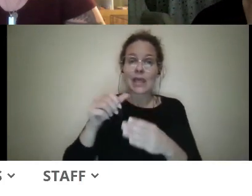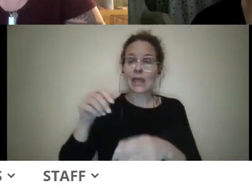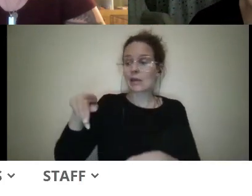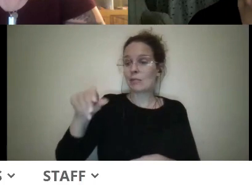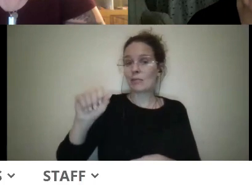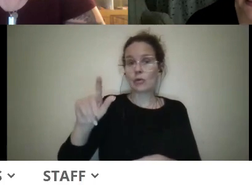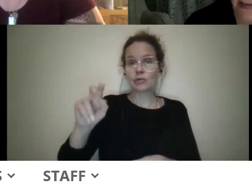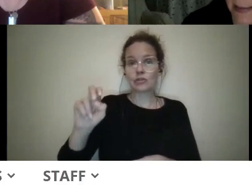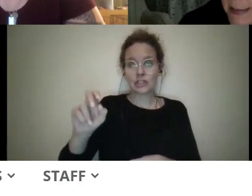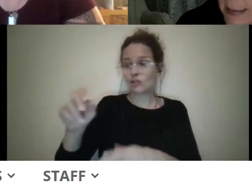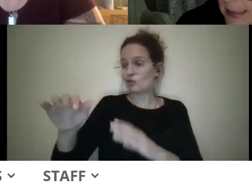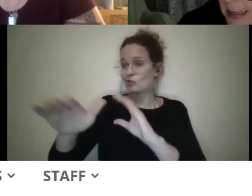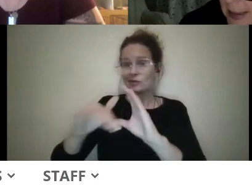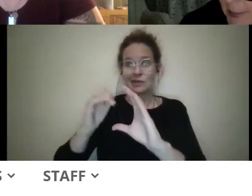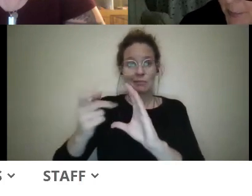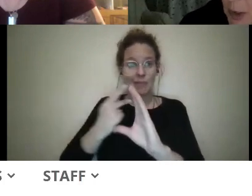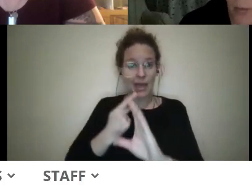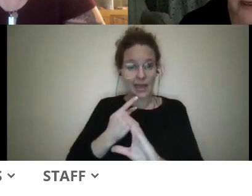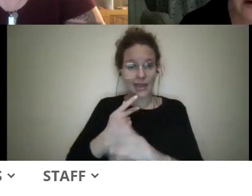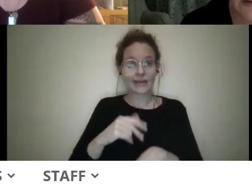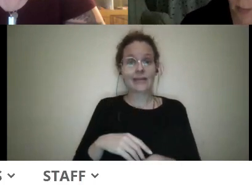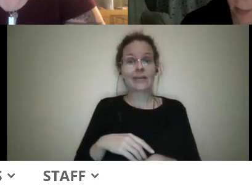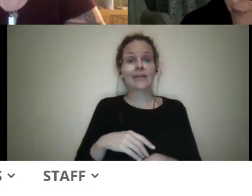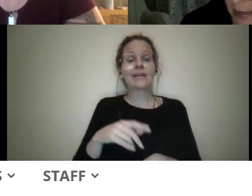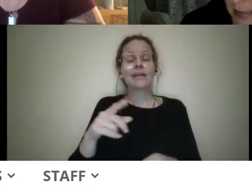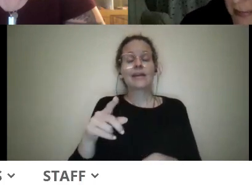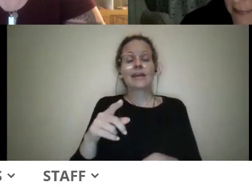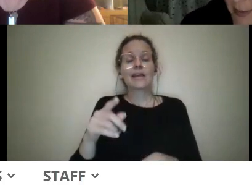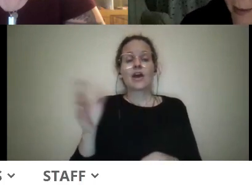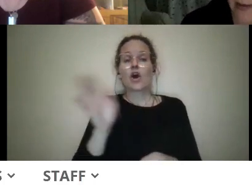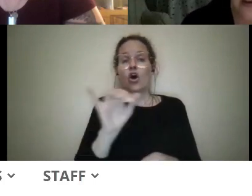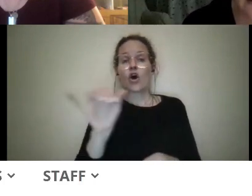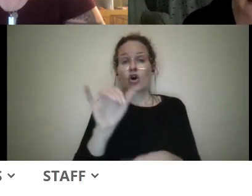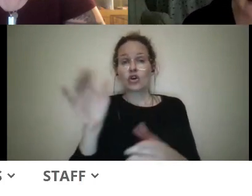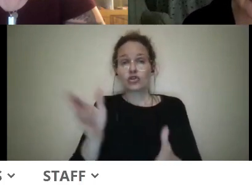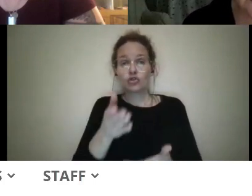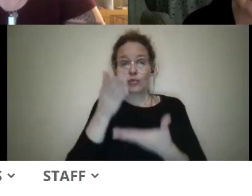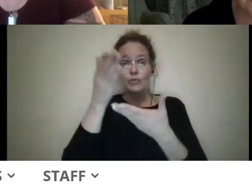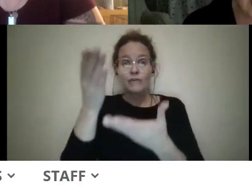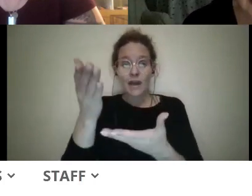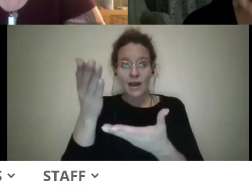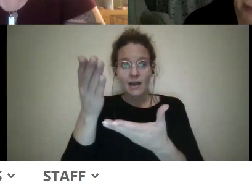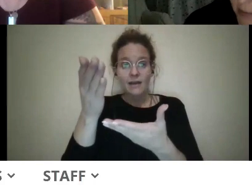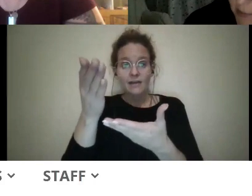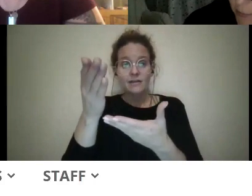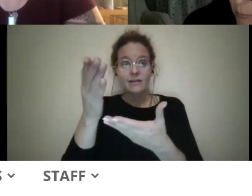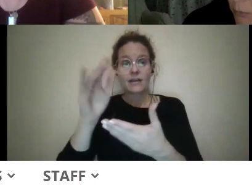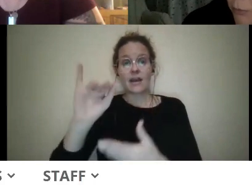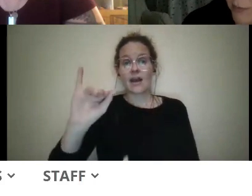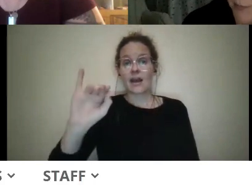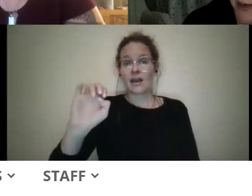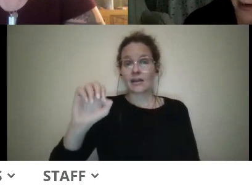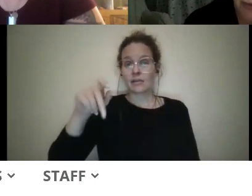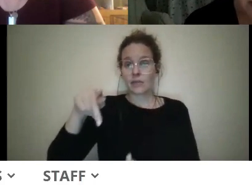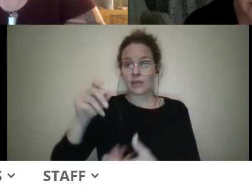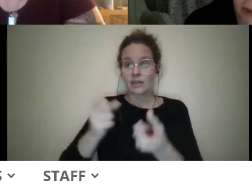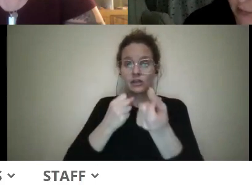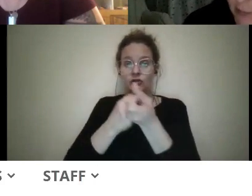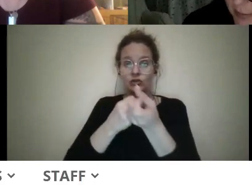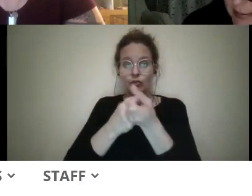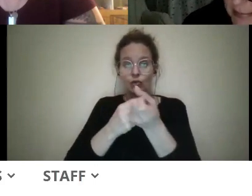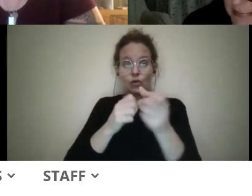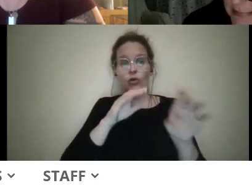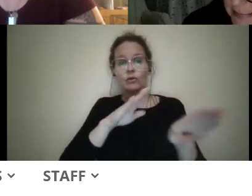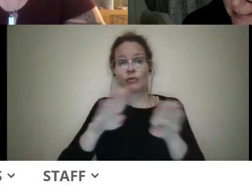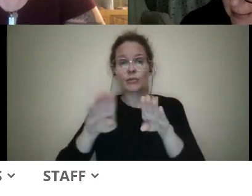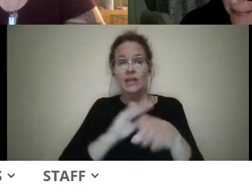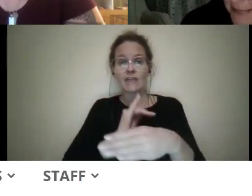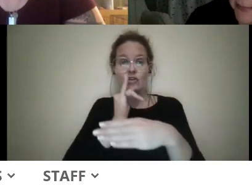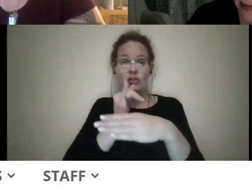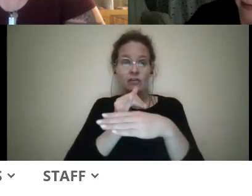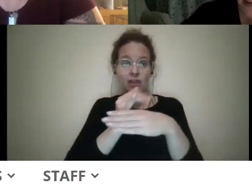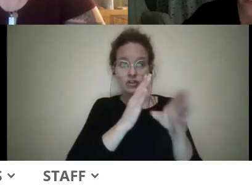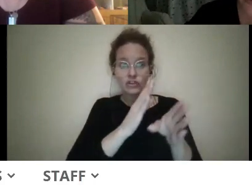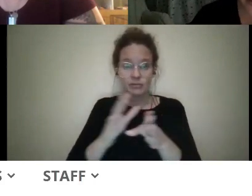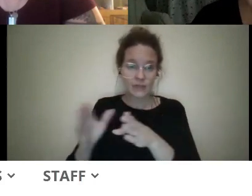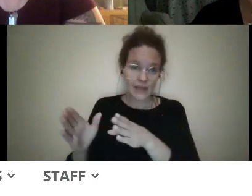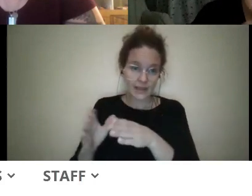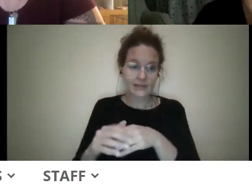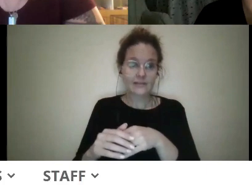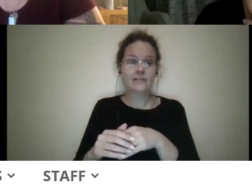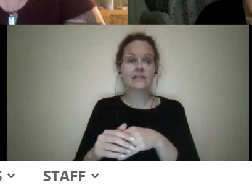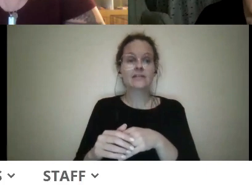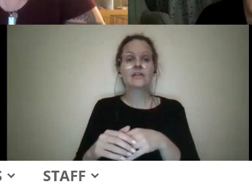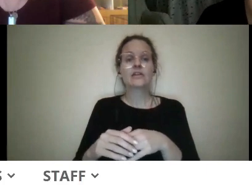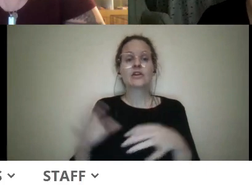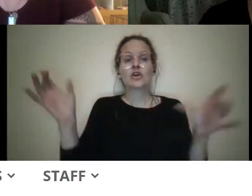can send it back. We also provide IEP support and behavior intervention plans and crisis assistance.